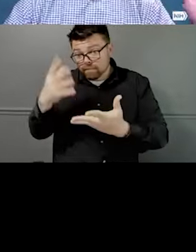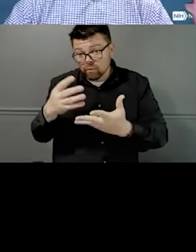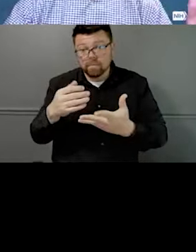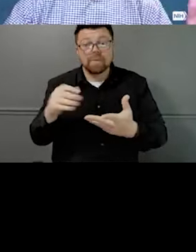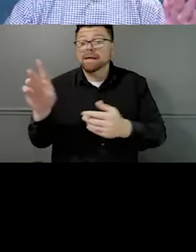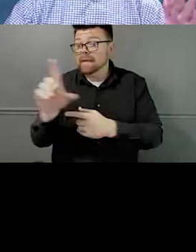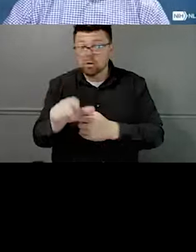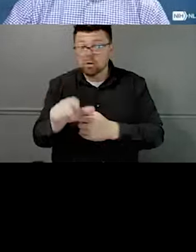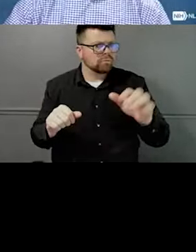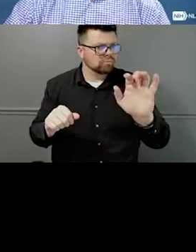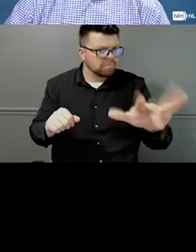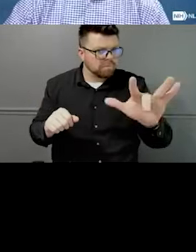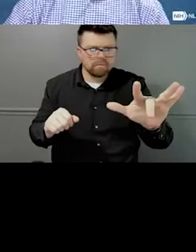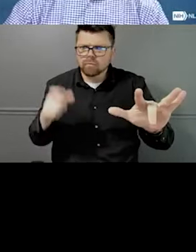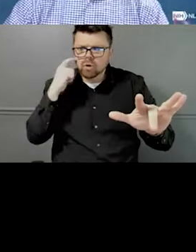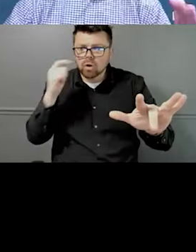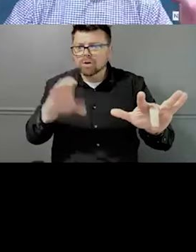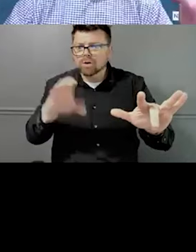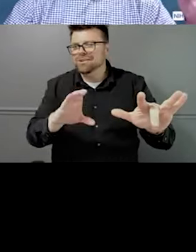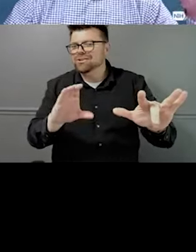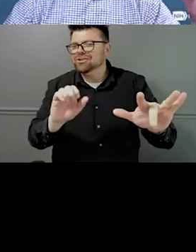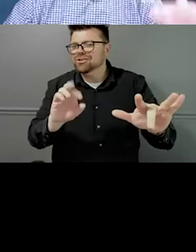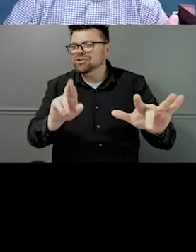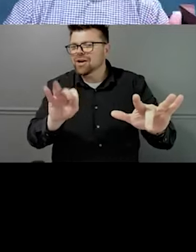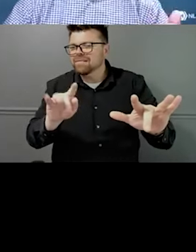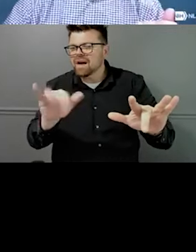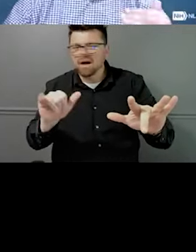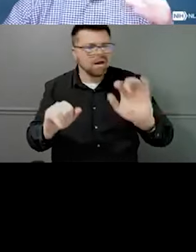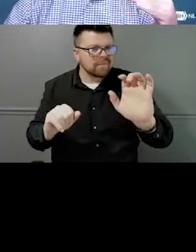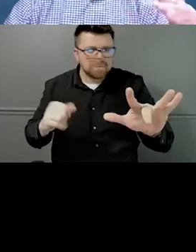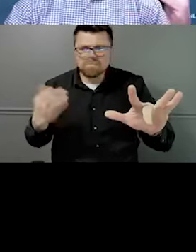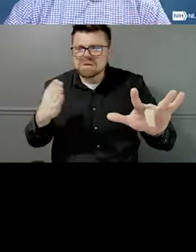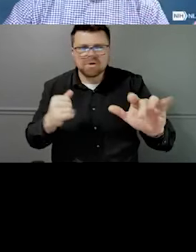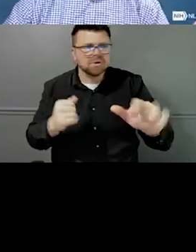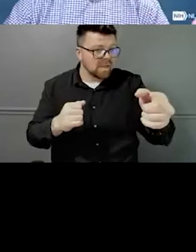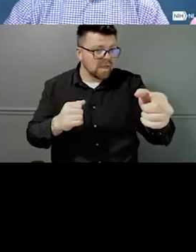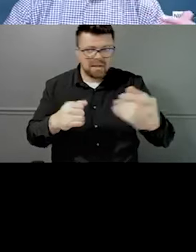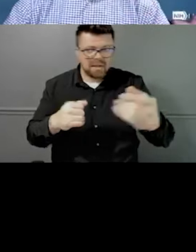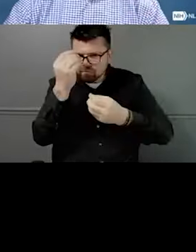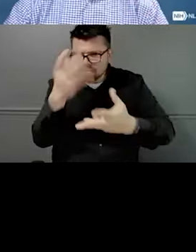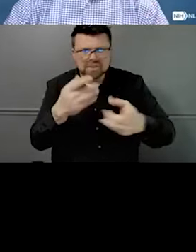they're going to have the certification language that they attest to and certify,